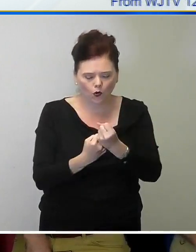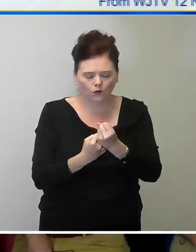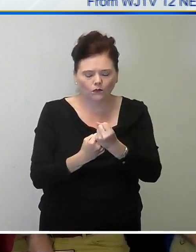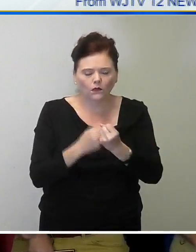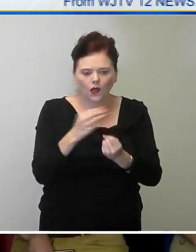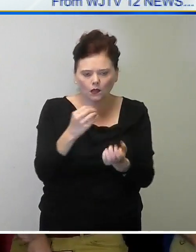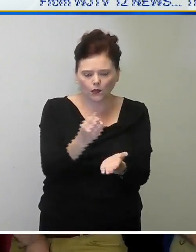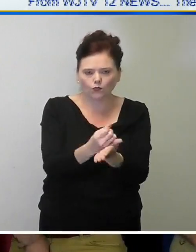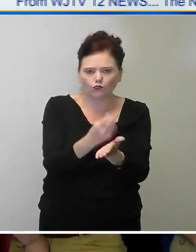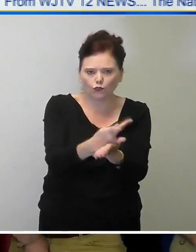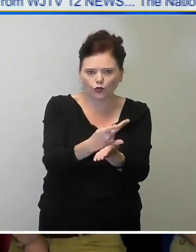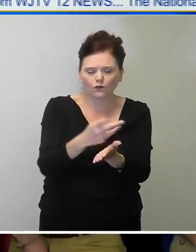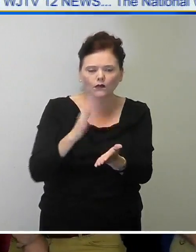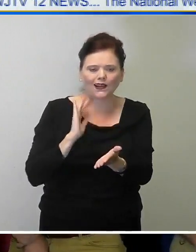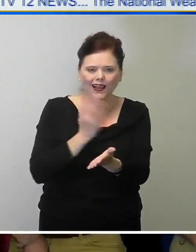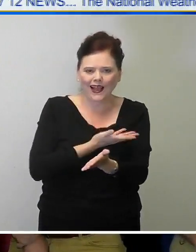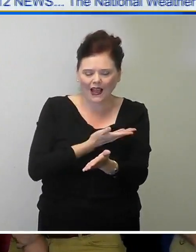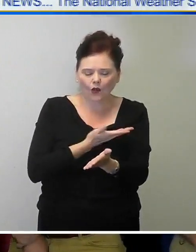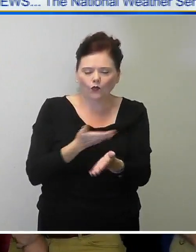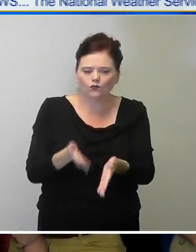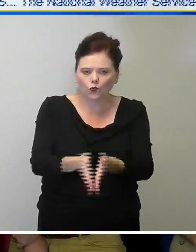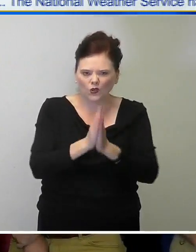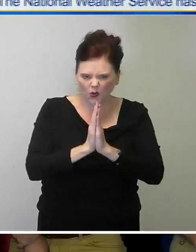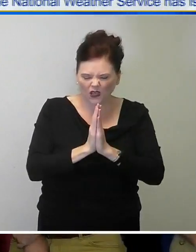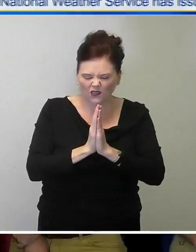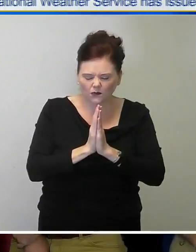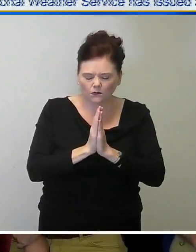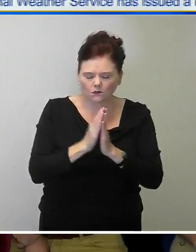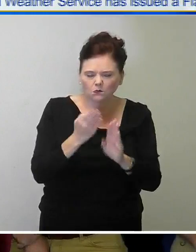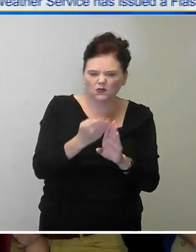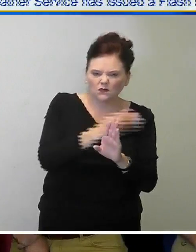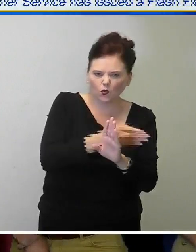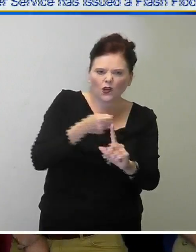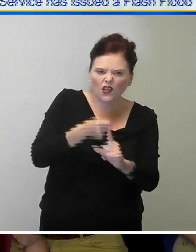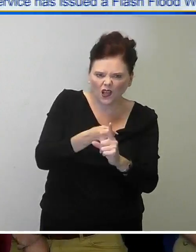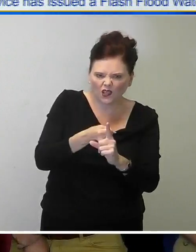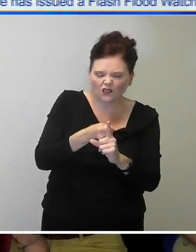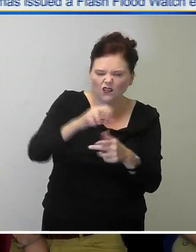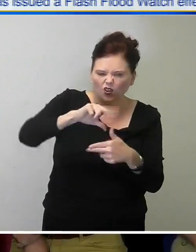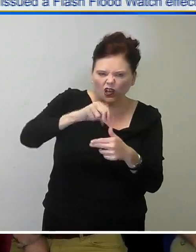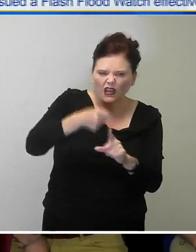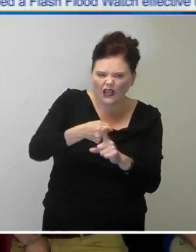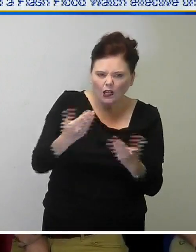PRESIDENT. HE OFFERED HIS SUPPORT.